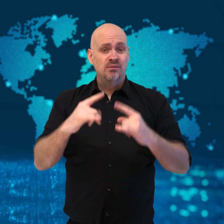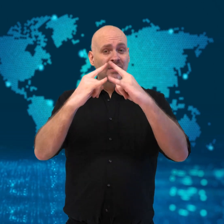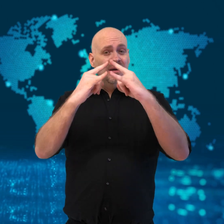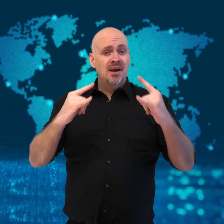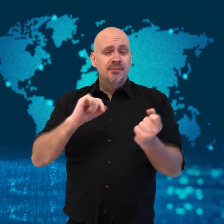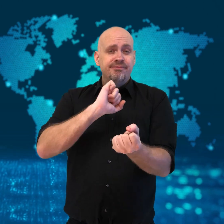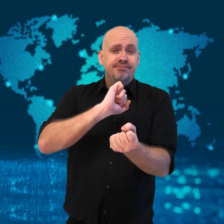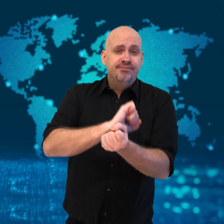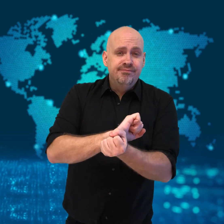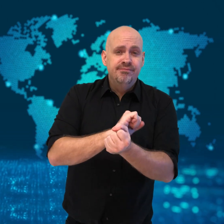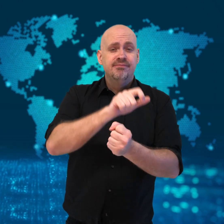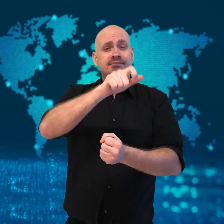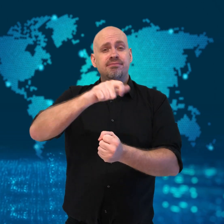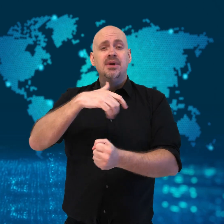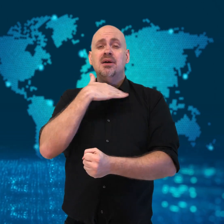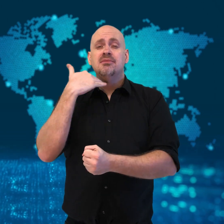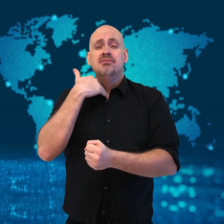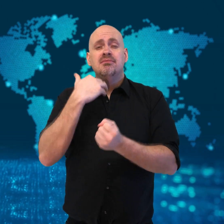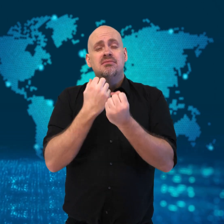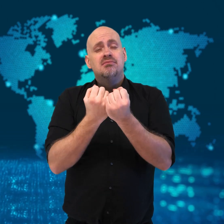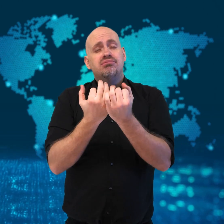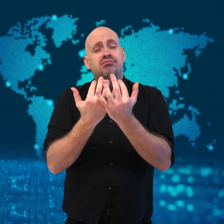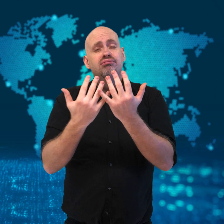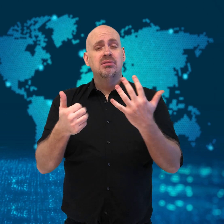Nazis during World War II.